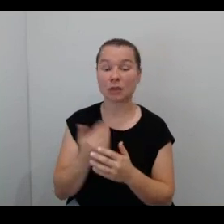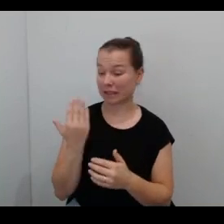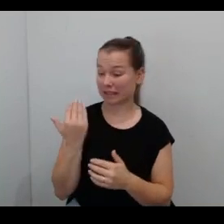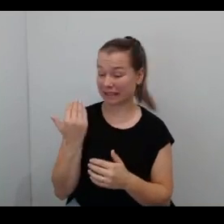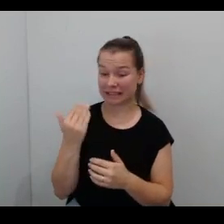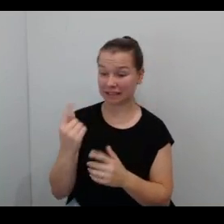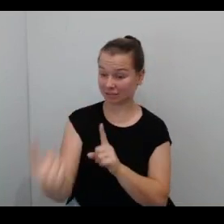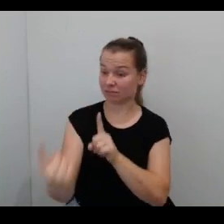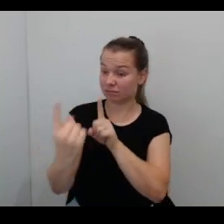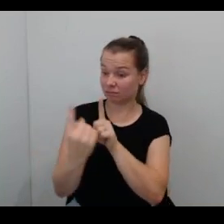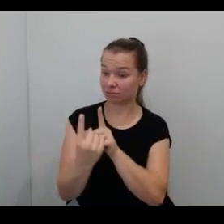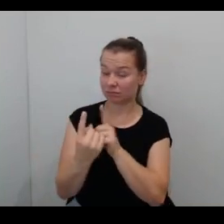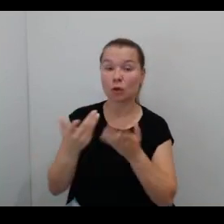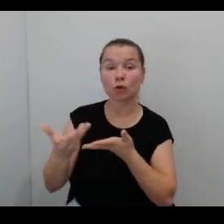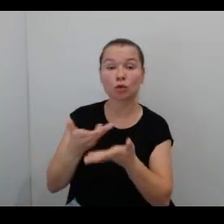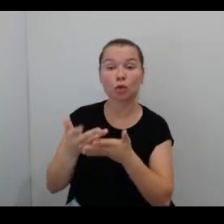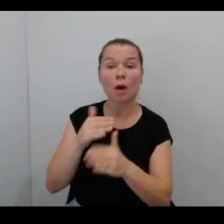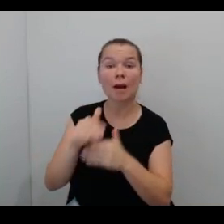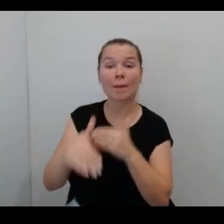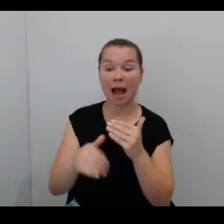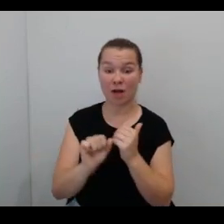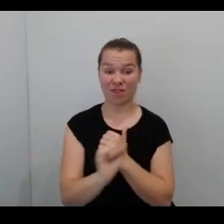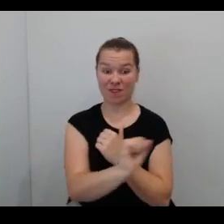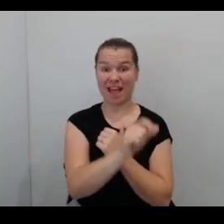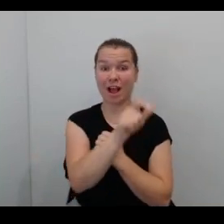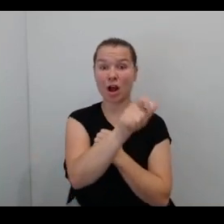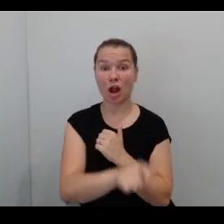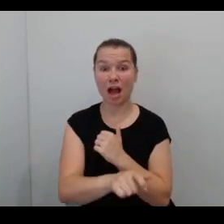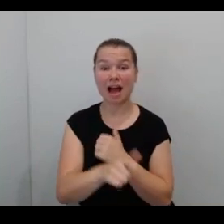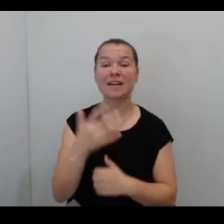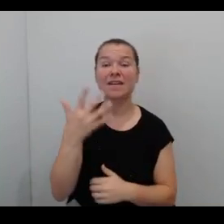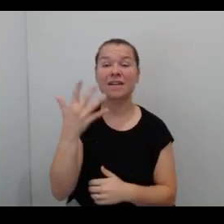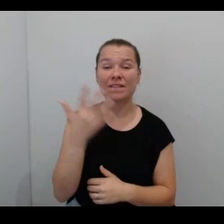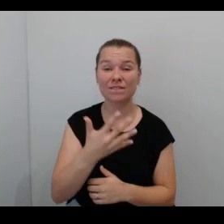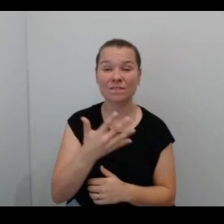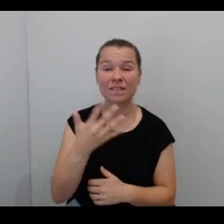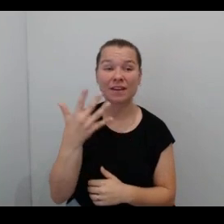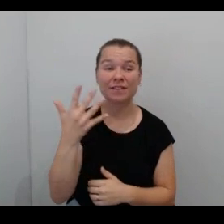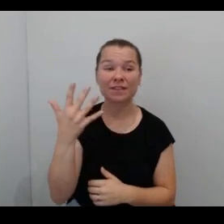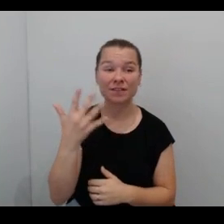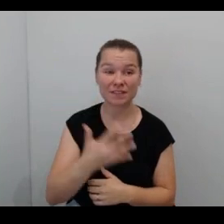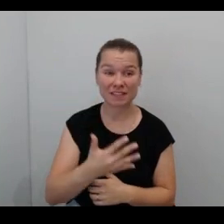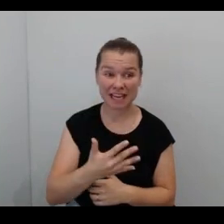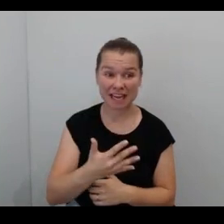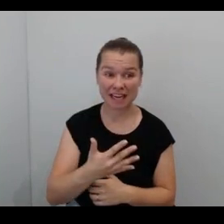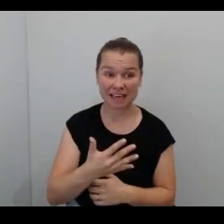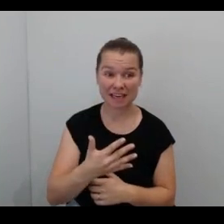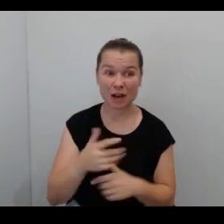us the other day who had a client, they've had 15 coming out on the same day. Wow.